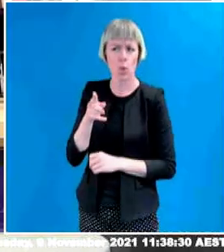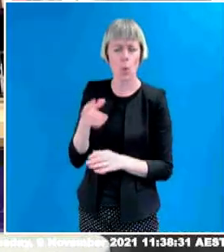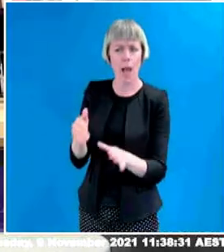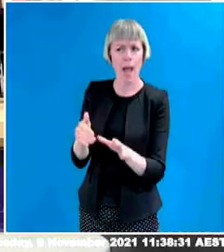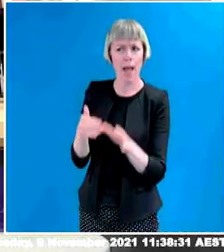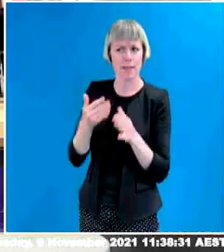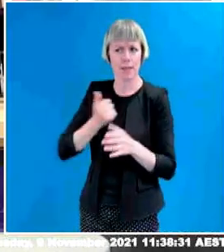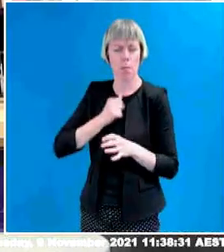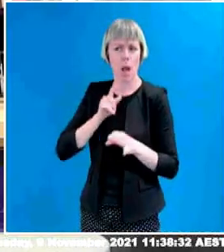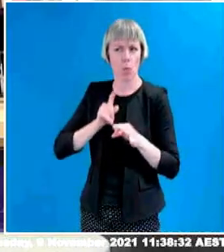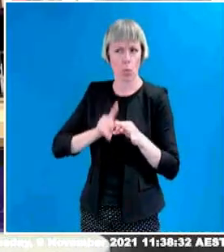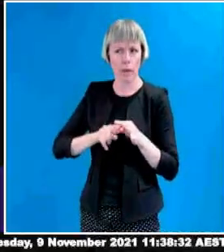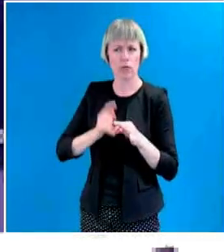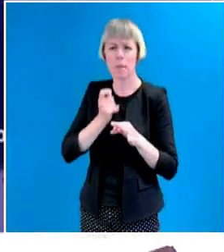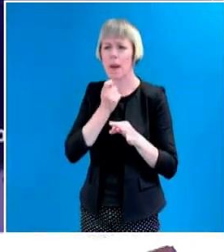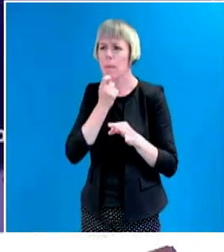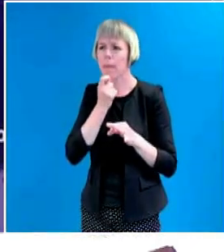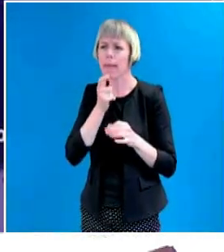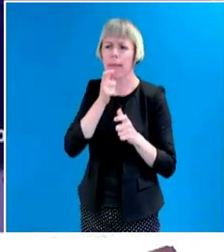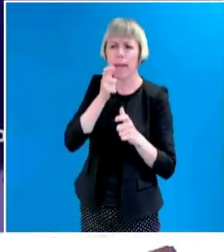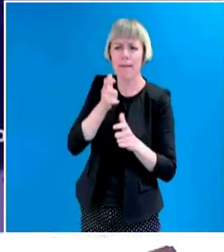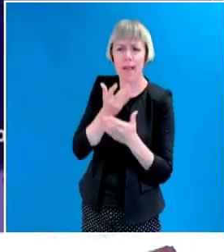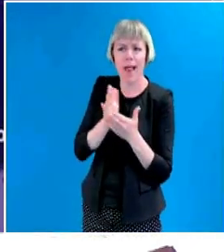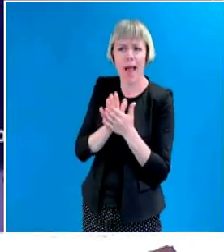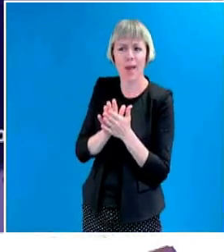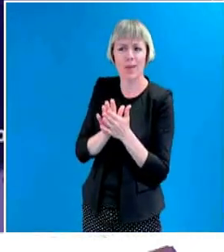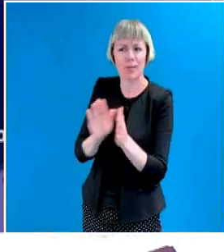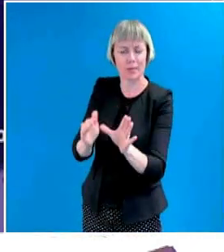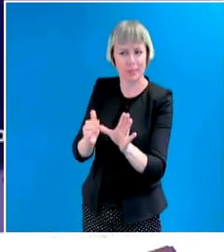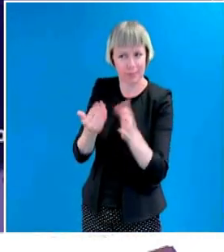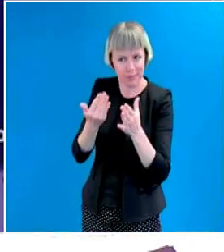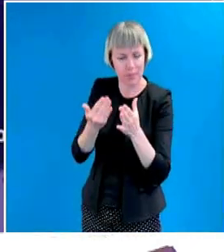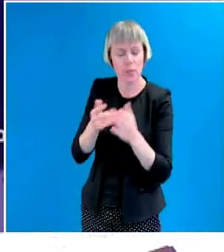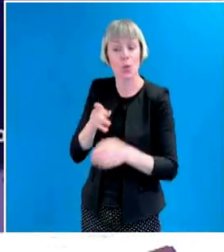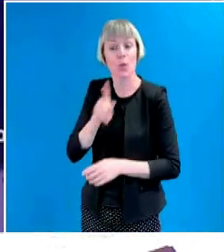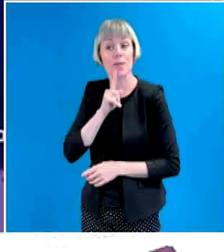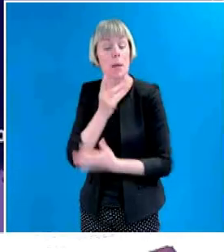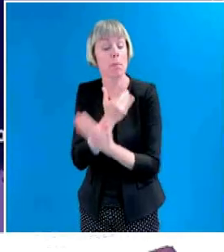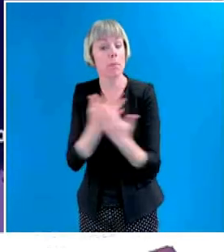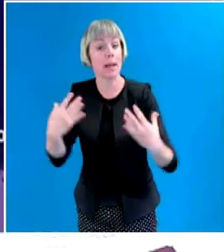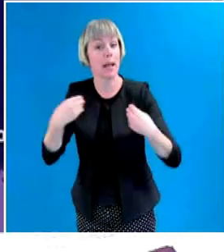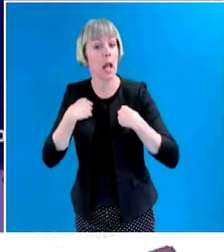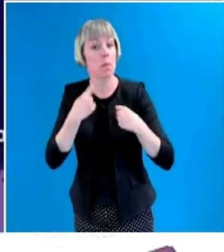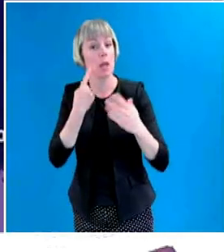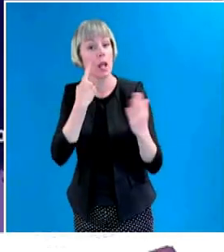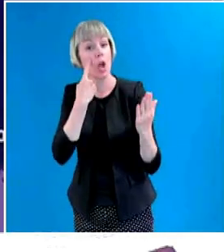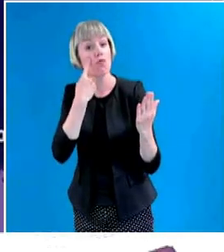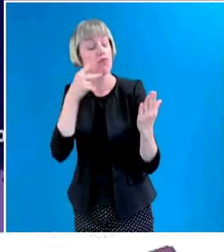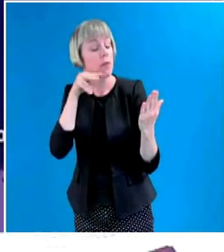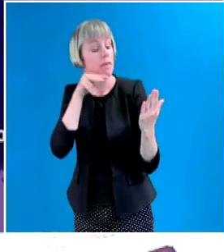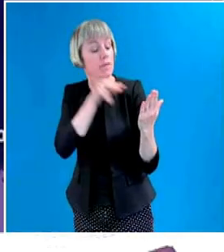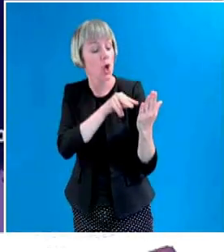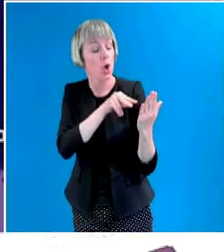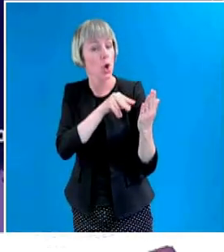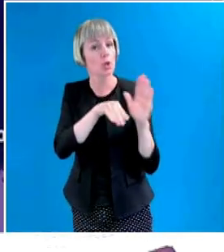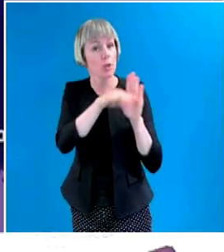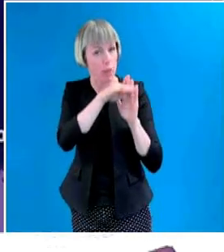by saying there are lots of companies that have referred to the Guidelines on their websites, and so forth.